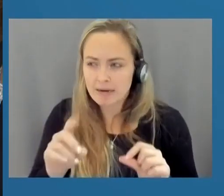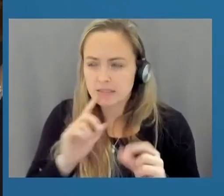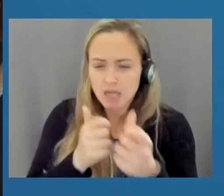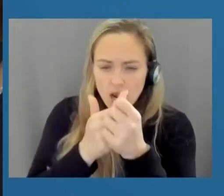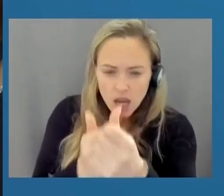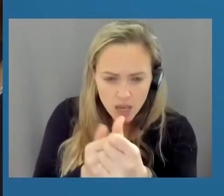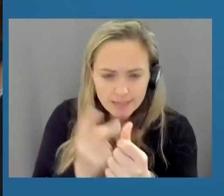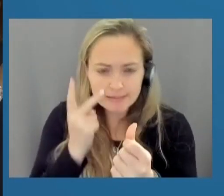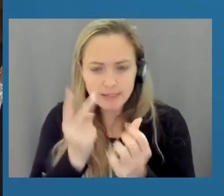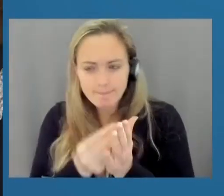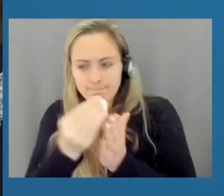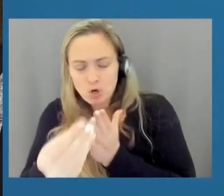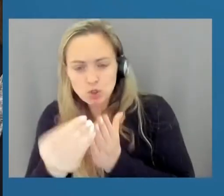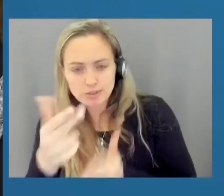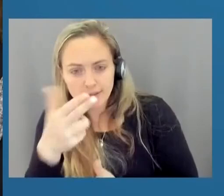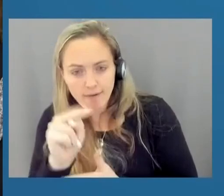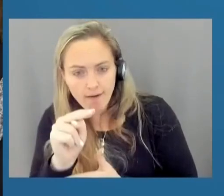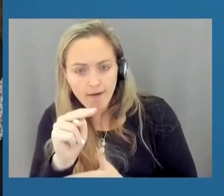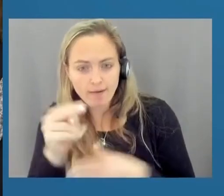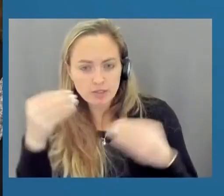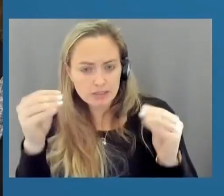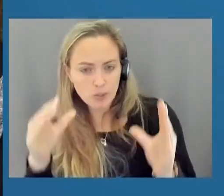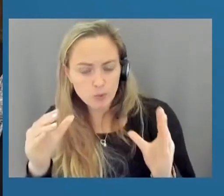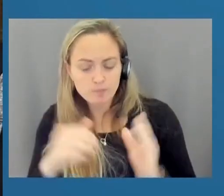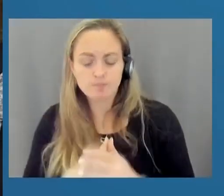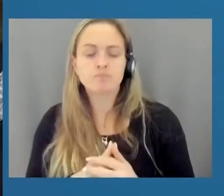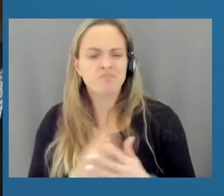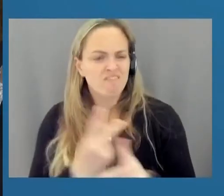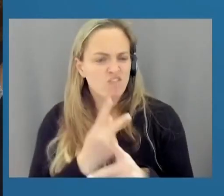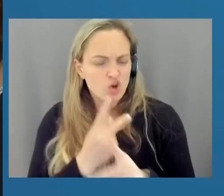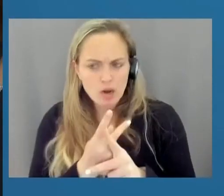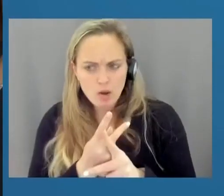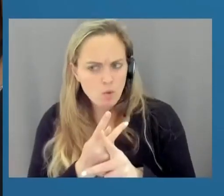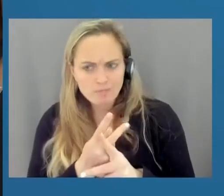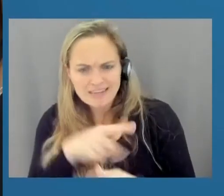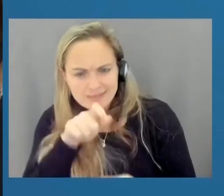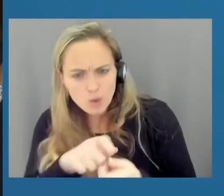this gives law enforcement the opportunity to find out exactly who may be stockpiling.